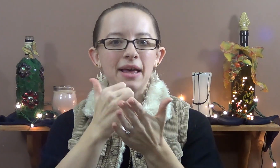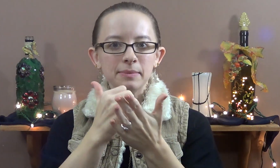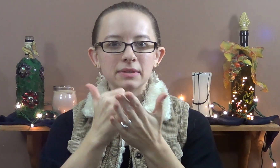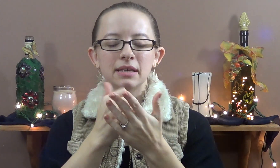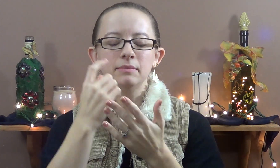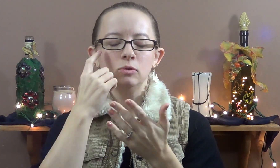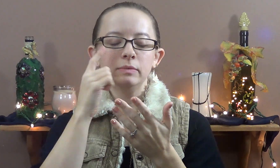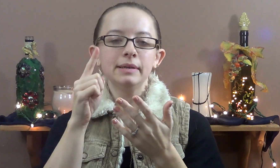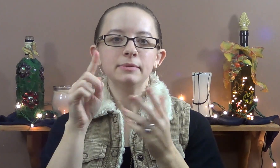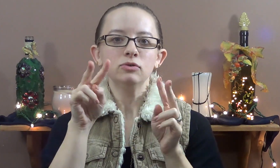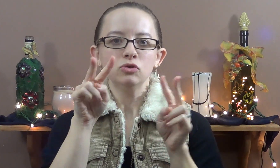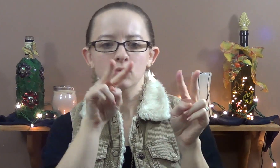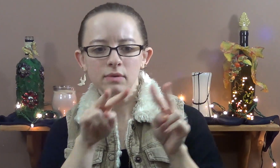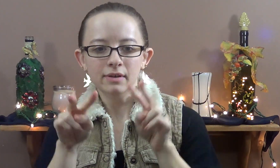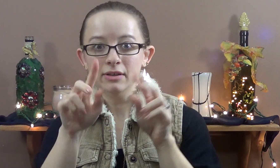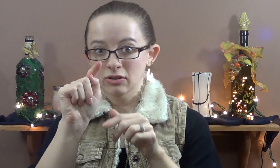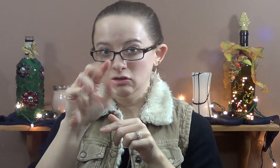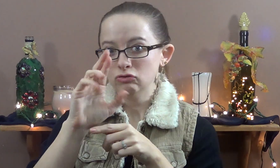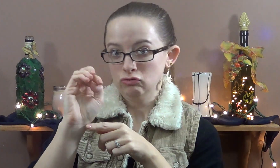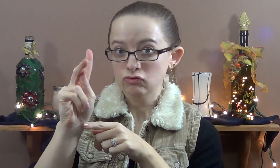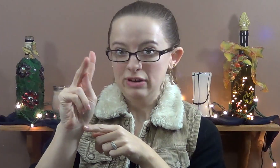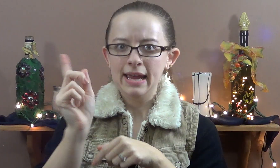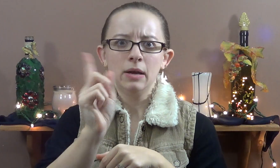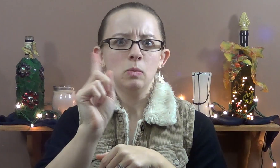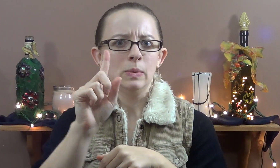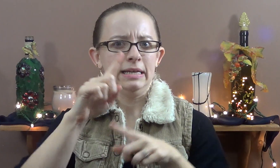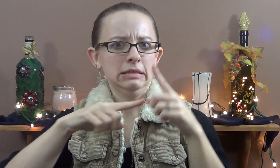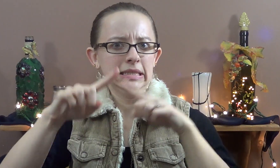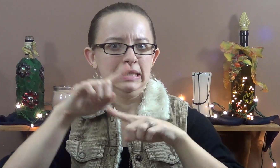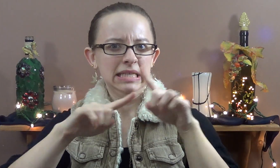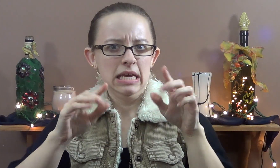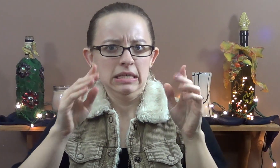space a little bit smaller. Also it just helps them to be able to track,